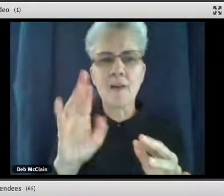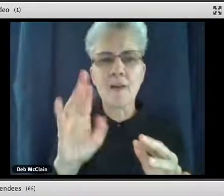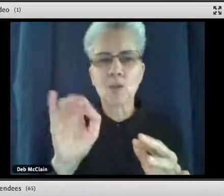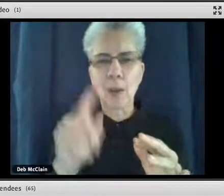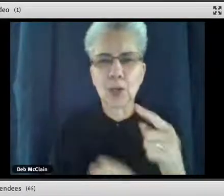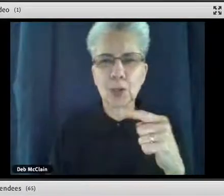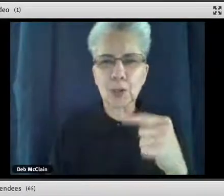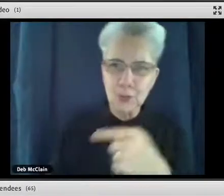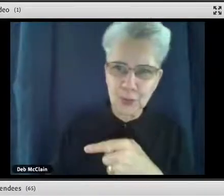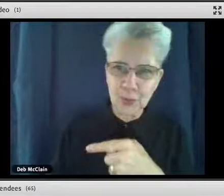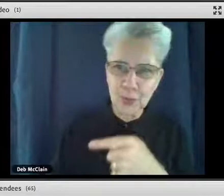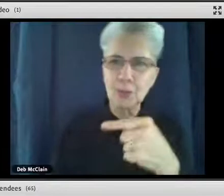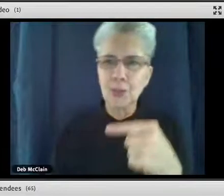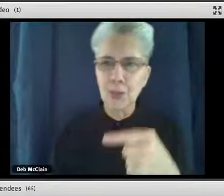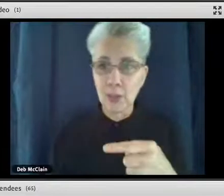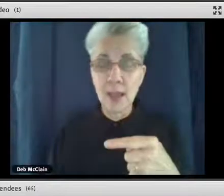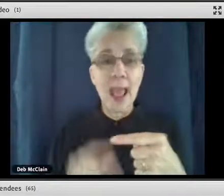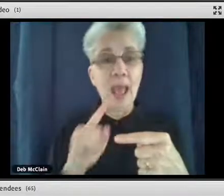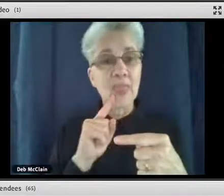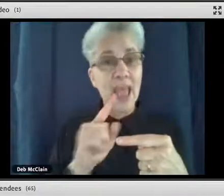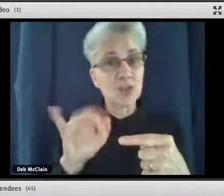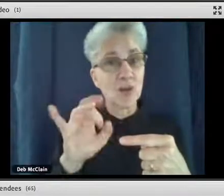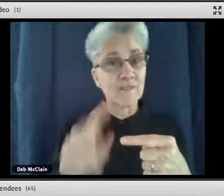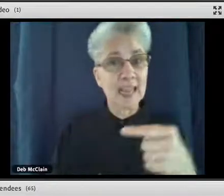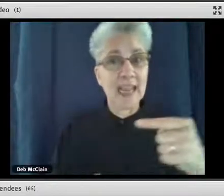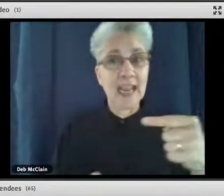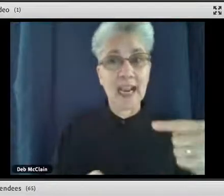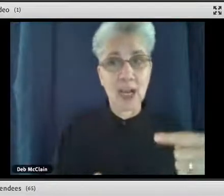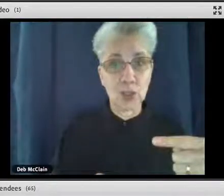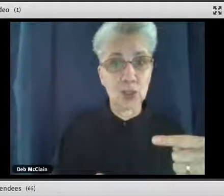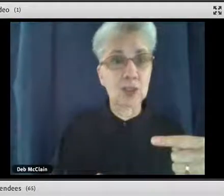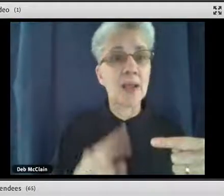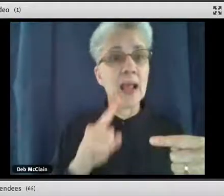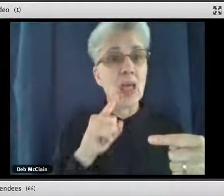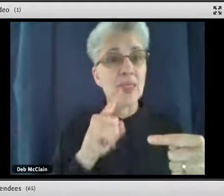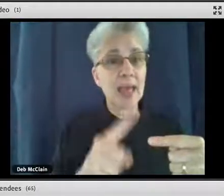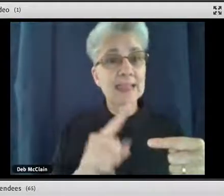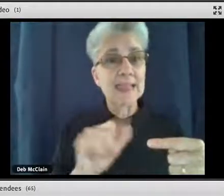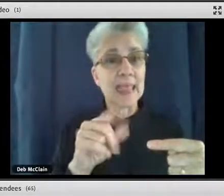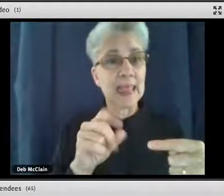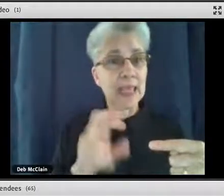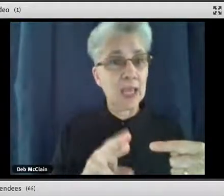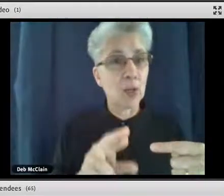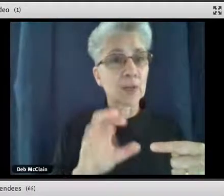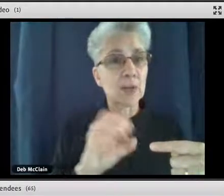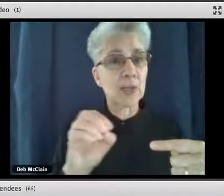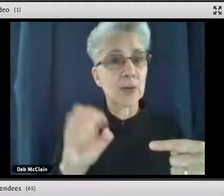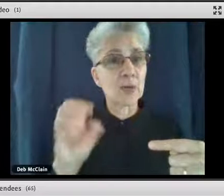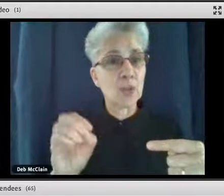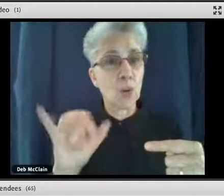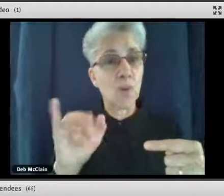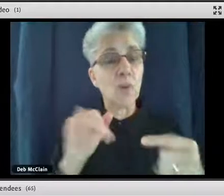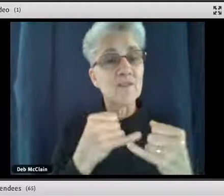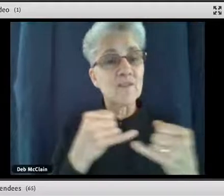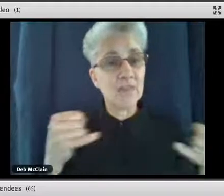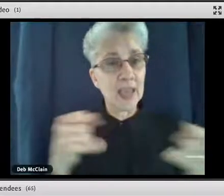And then the actual field that it sends or type of record is in the leader, 000, field